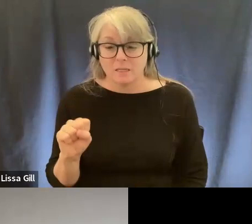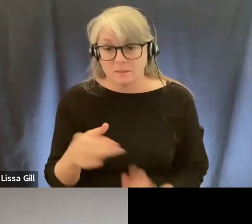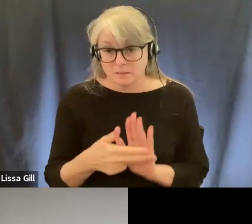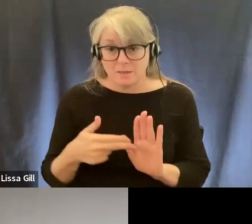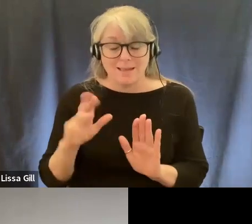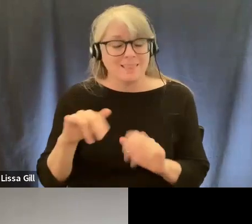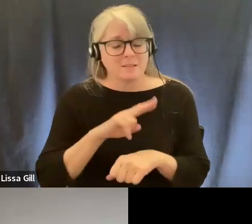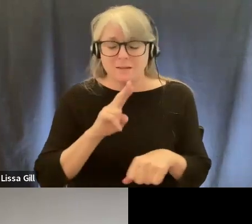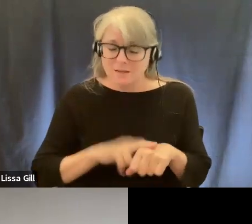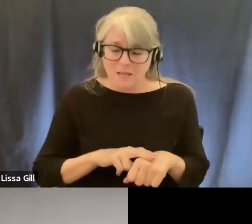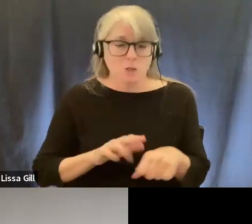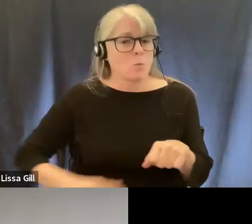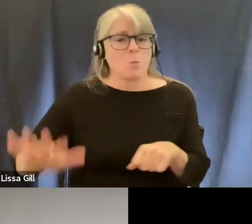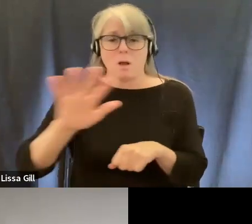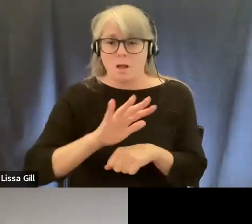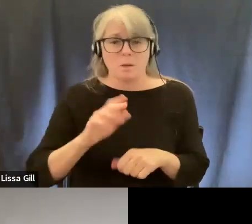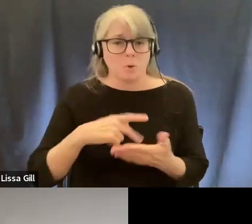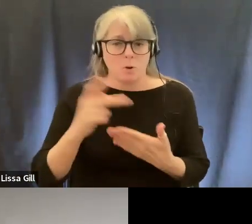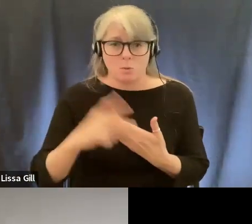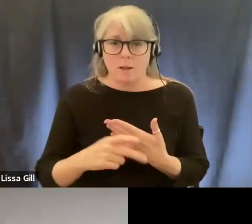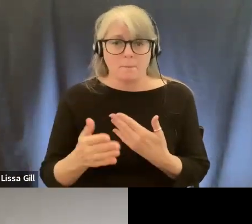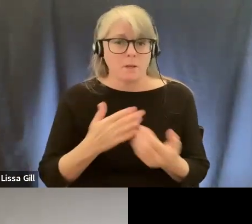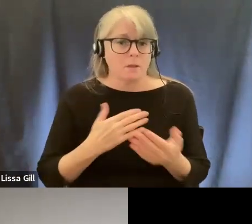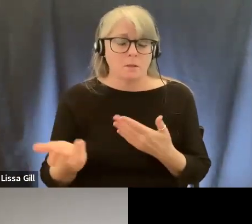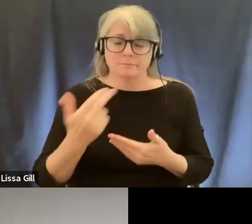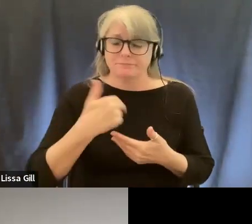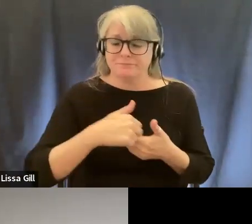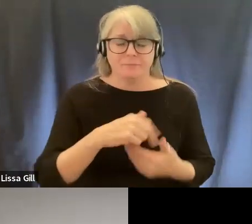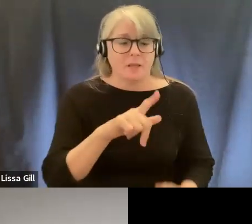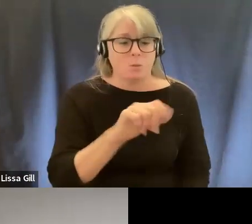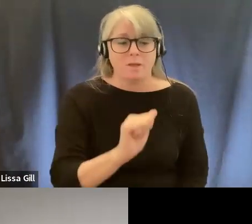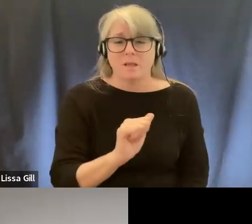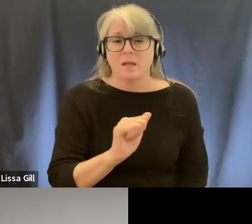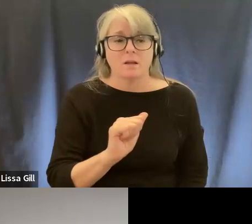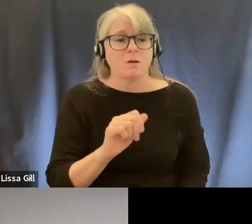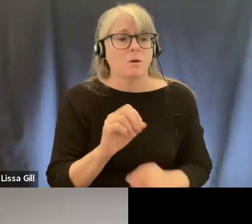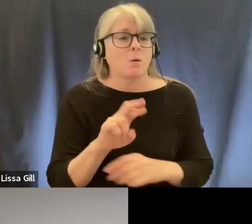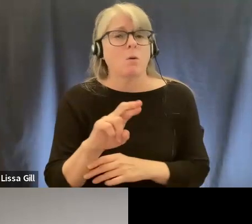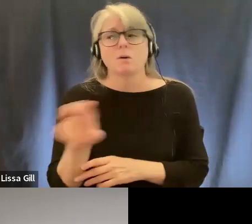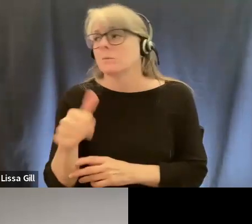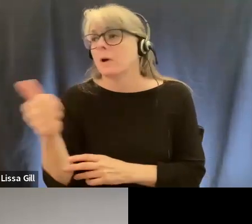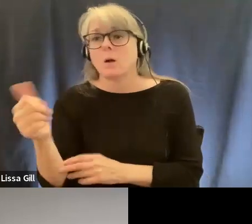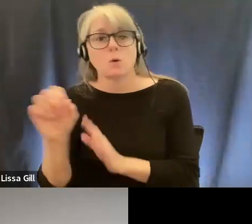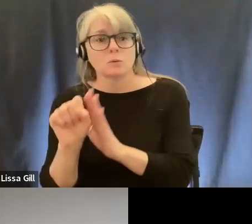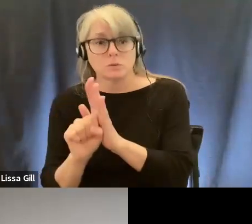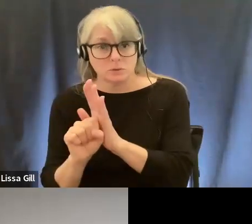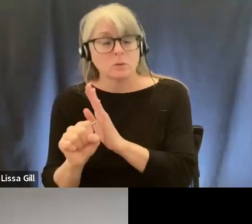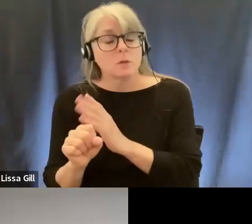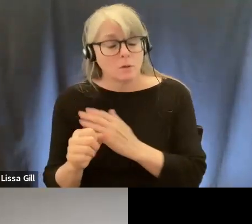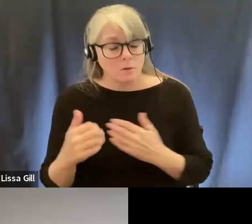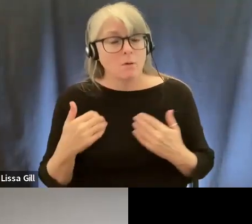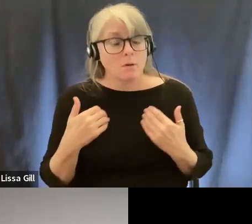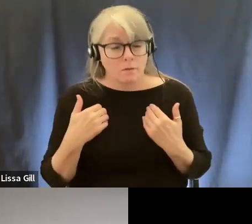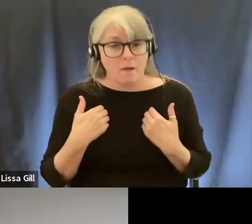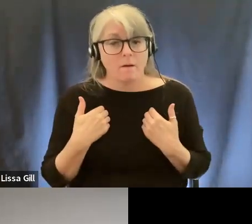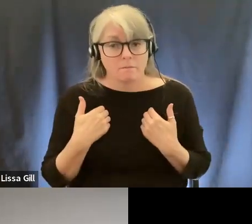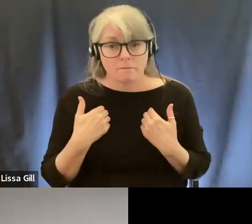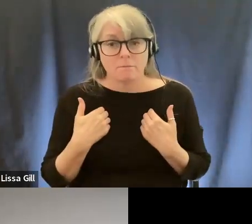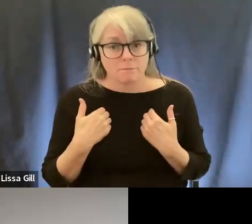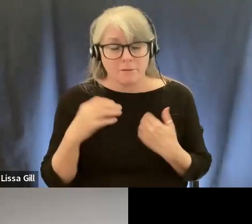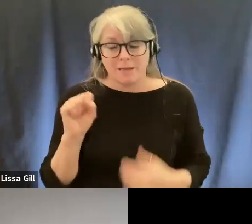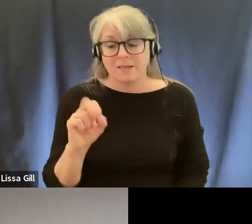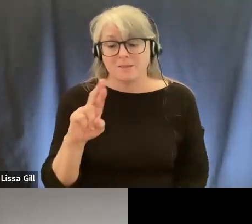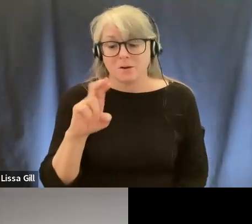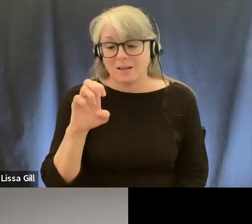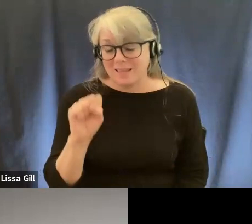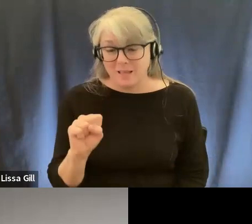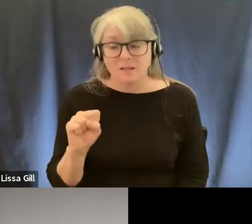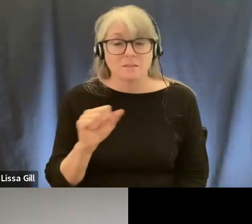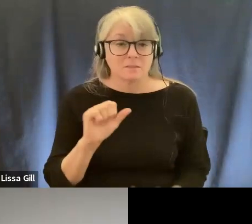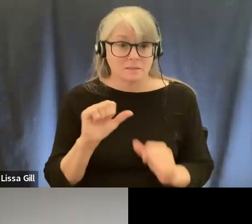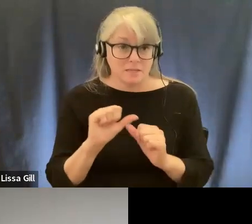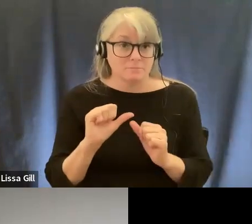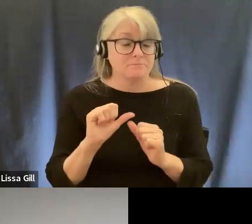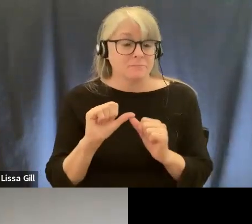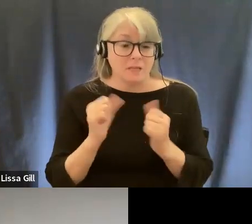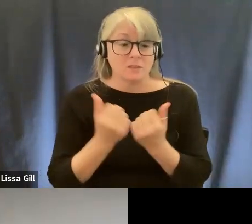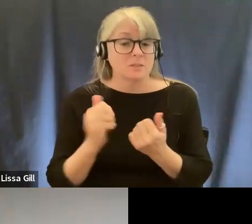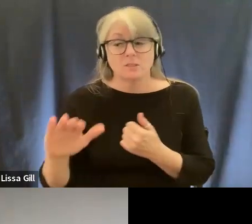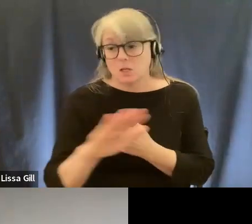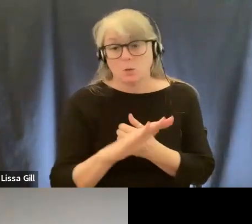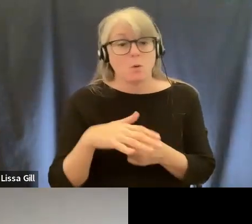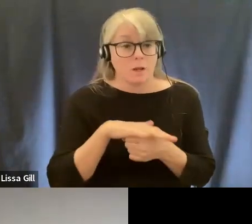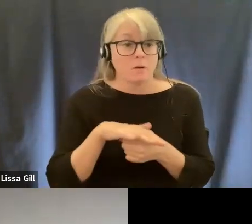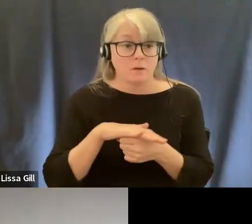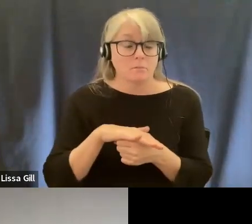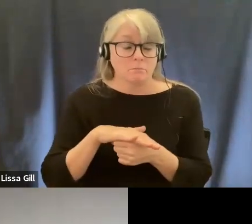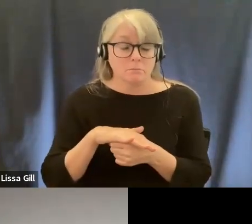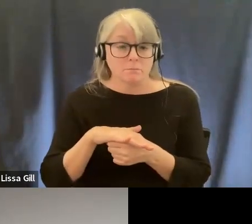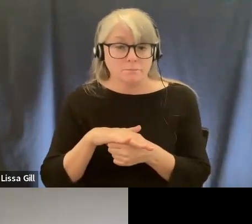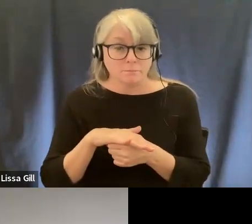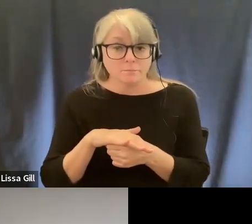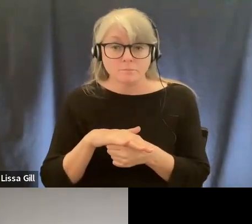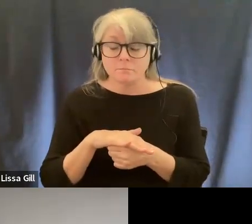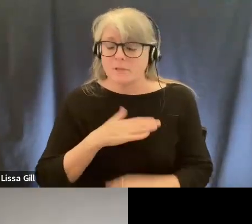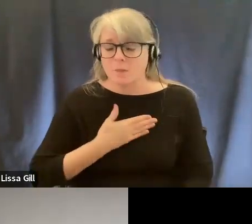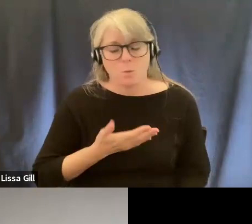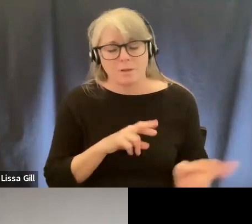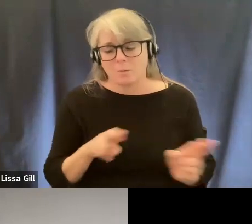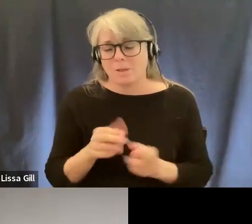So whether you're joining from Louisiana or somewhere across Els across the country. There are . Asians in your location who are willing and ready to help at any time.